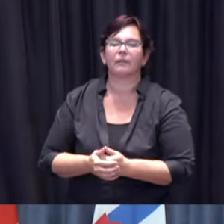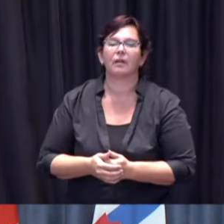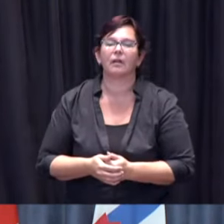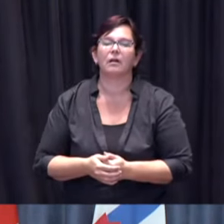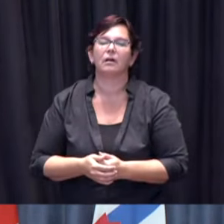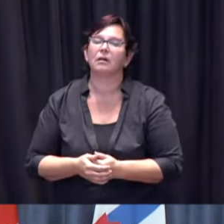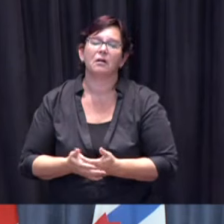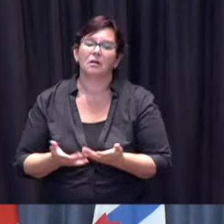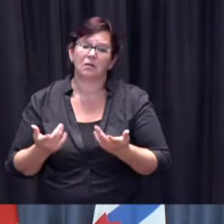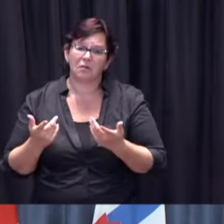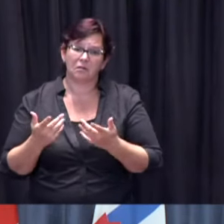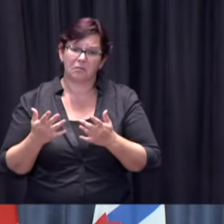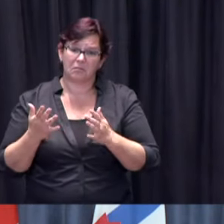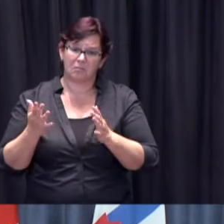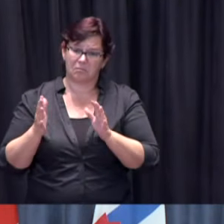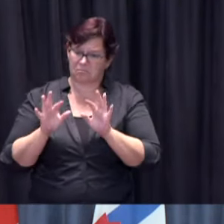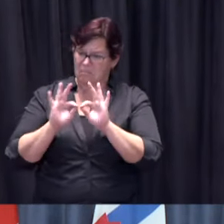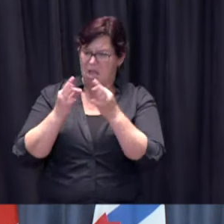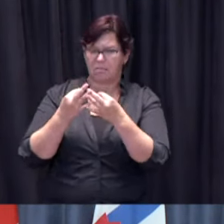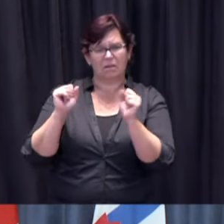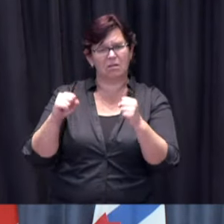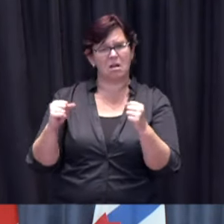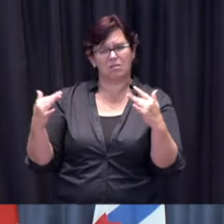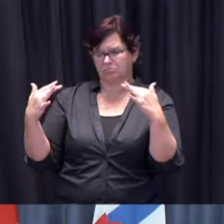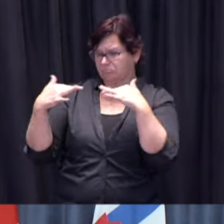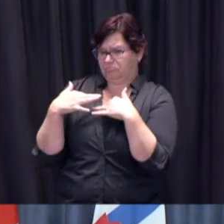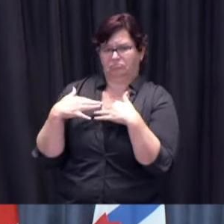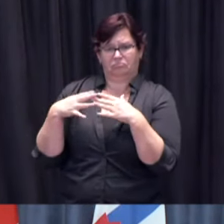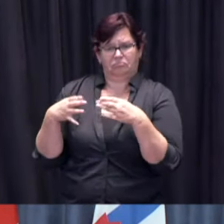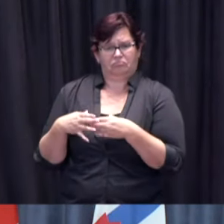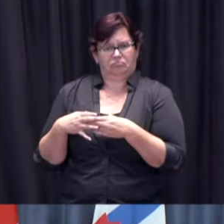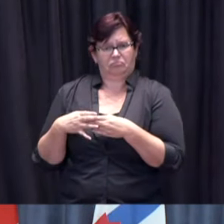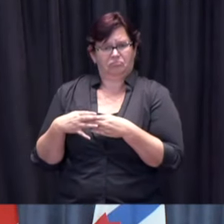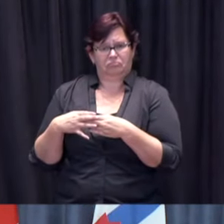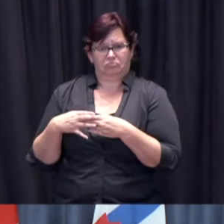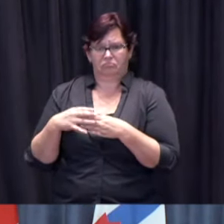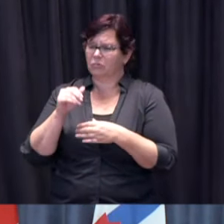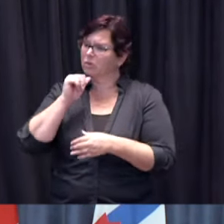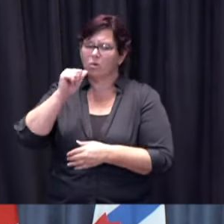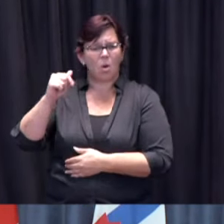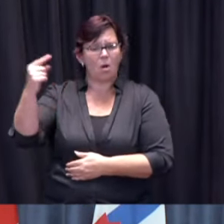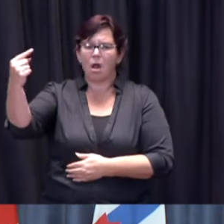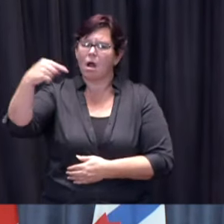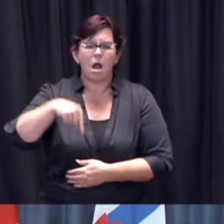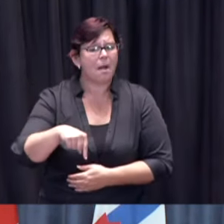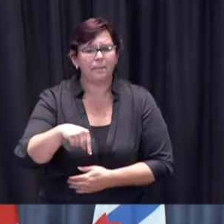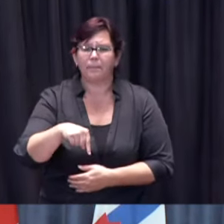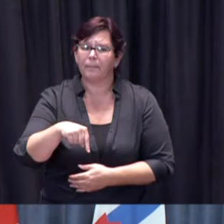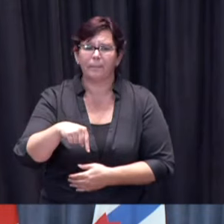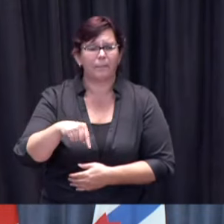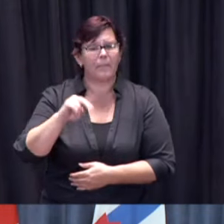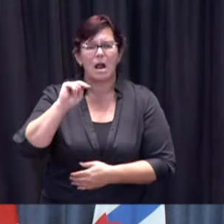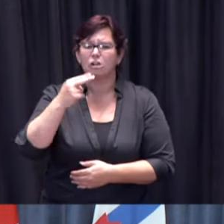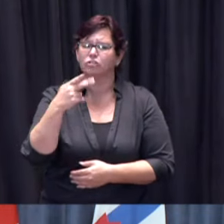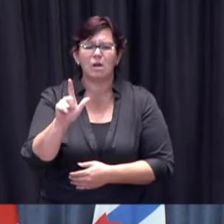and do it in your own bubble don't try to come near the bubbles that the NHL has set up because if you haven't been there I was near one